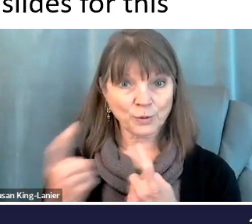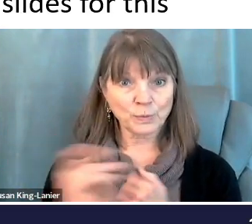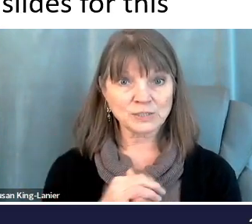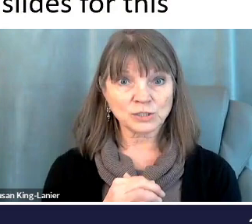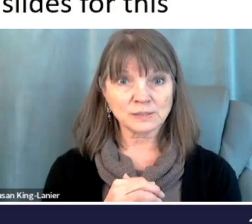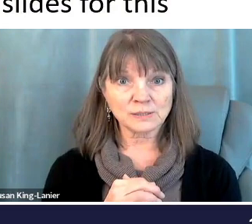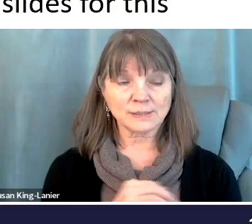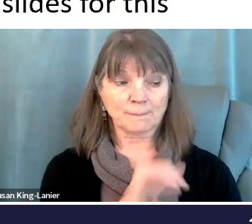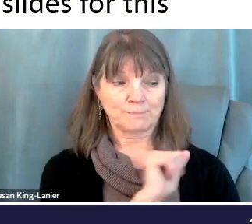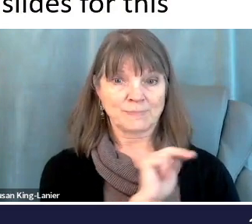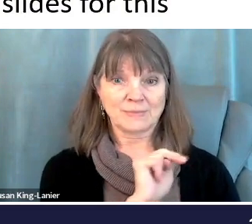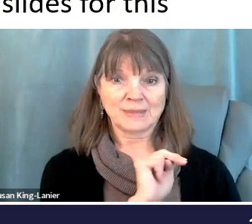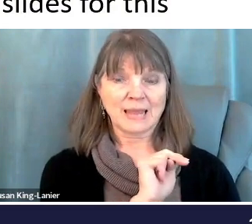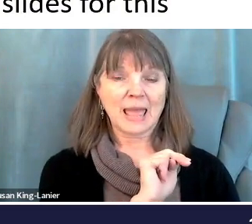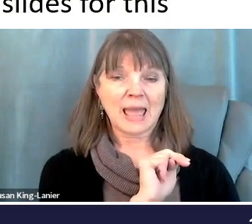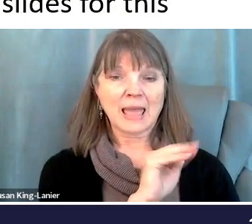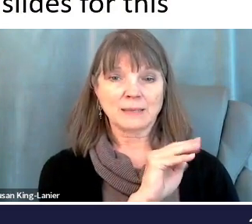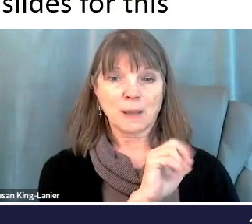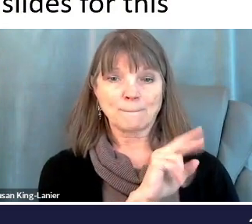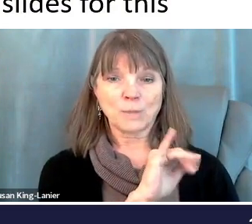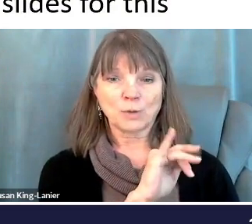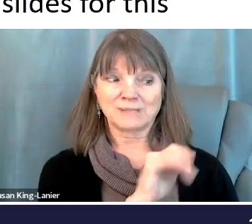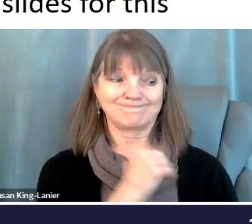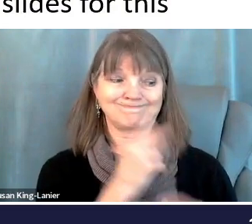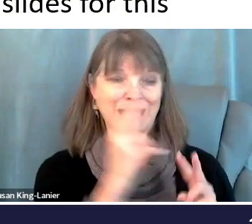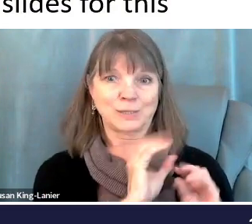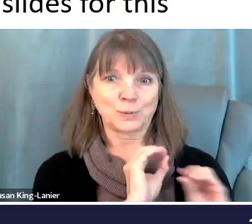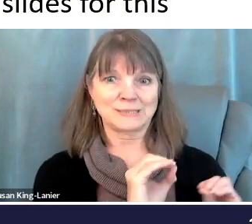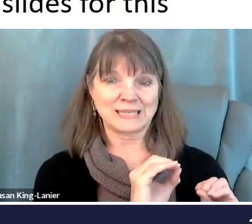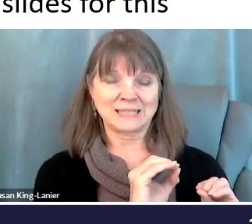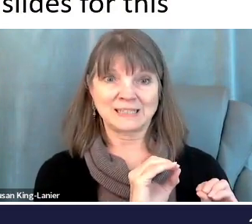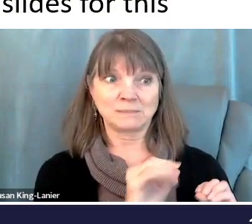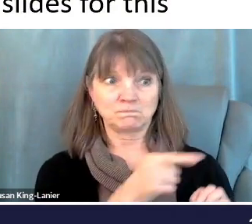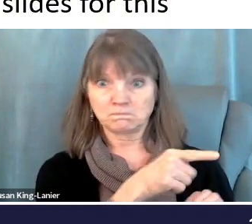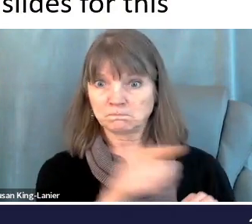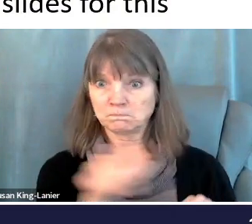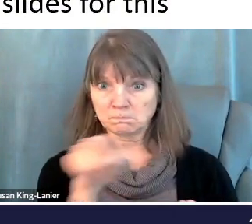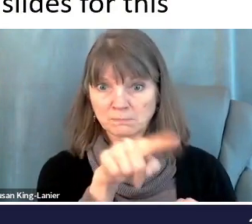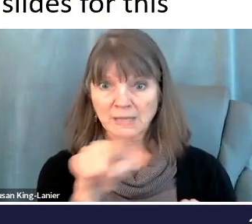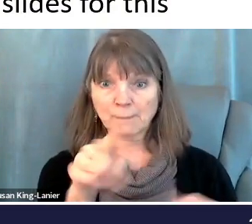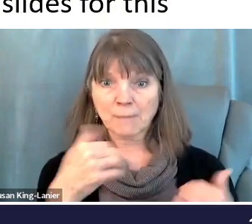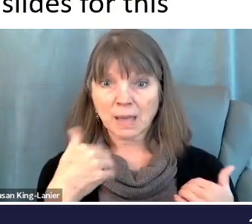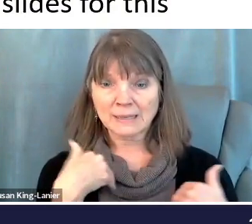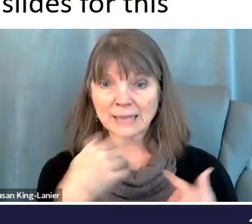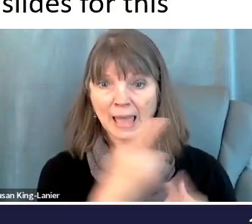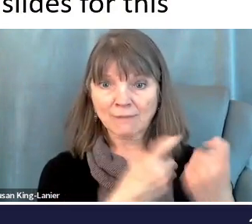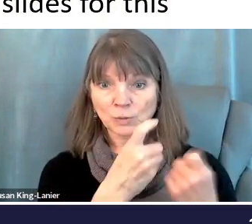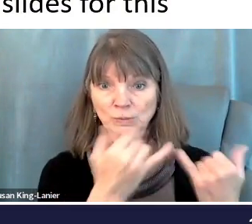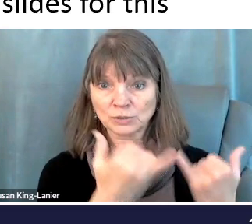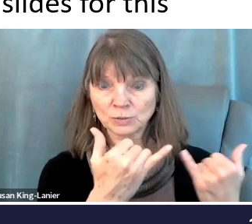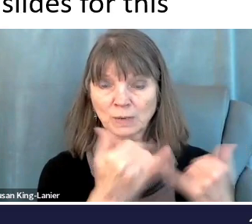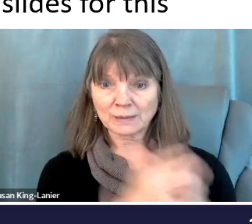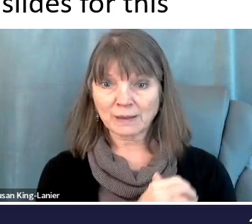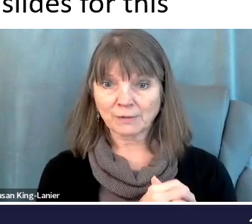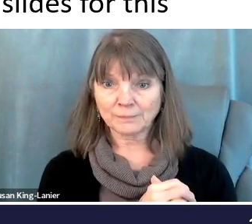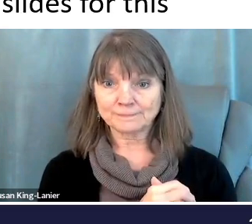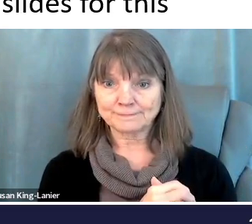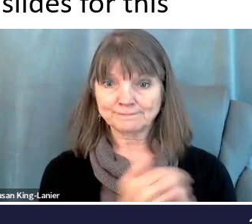Any additional questions? I do not see any. Does anyone in the group have any additional questions right now that we